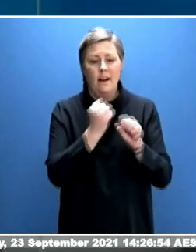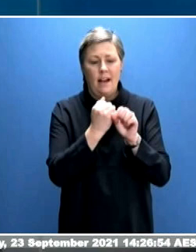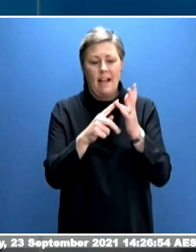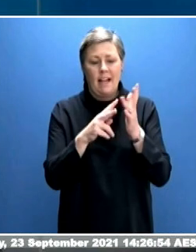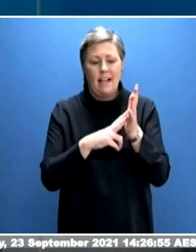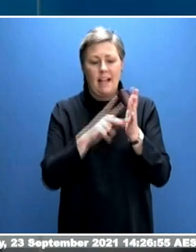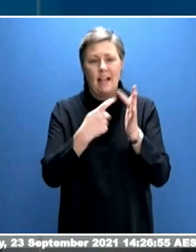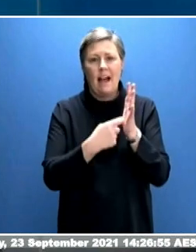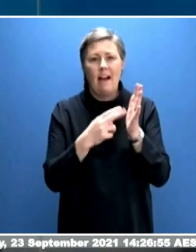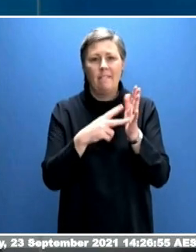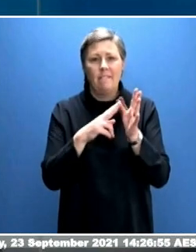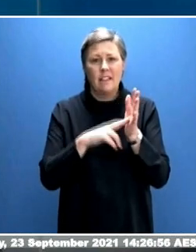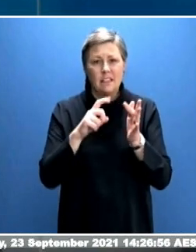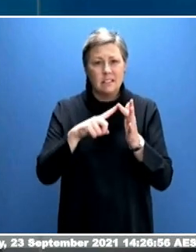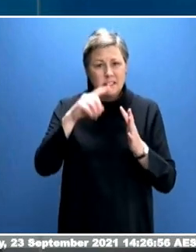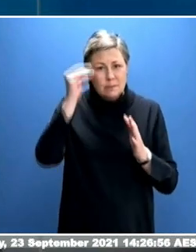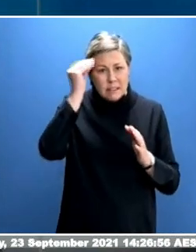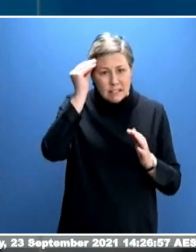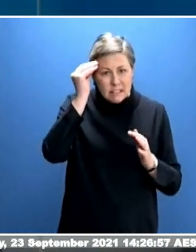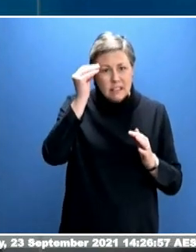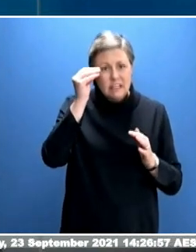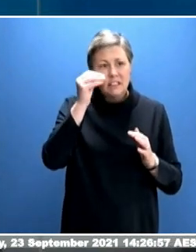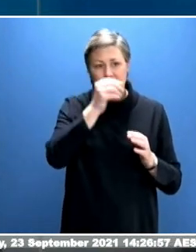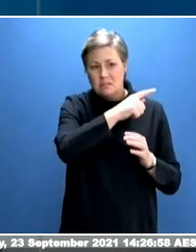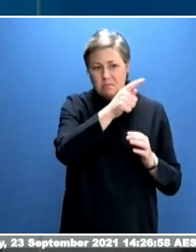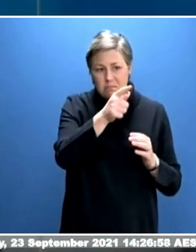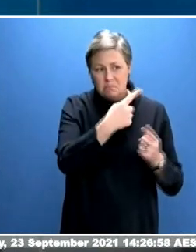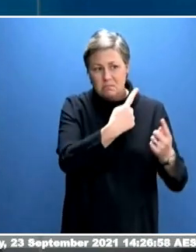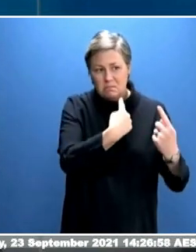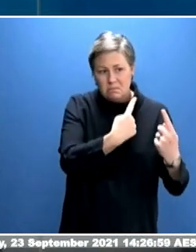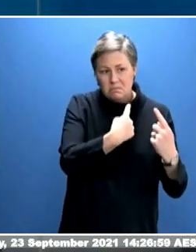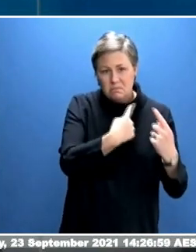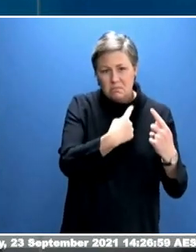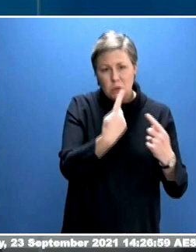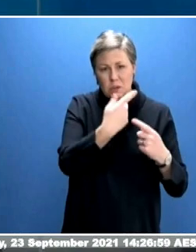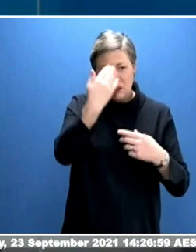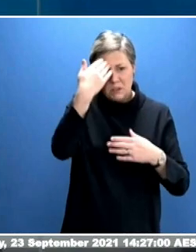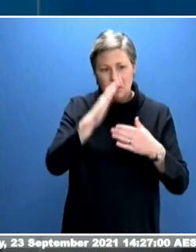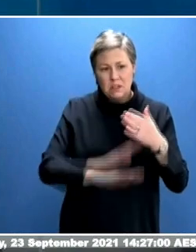who are also really quite expert in the area, particularly Dr Farr(?).